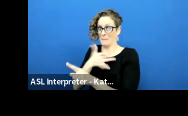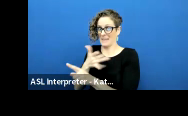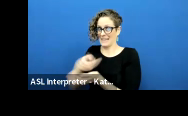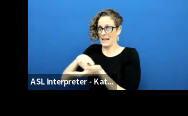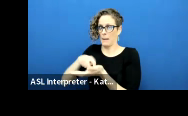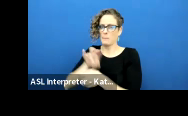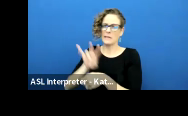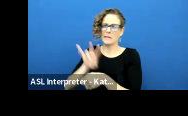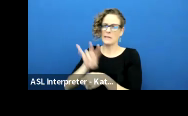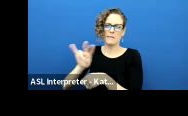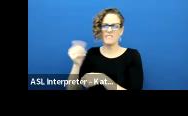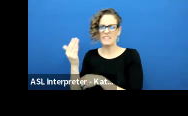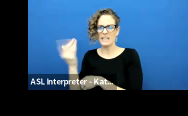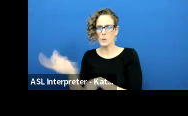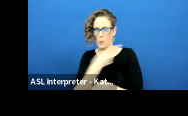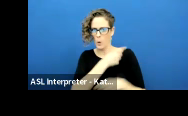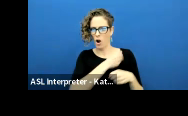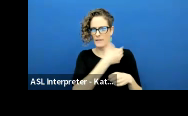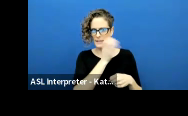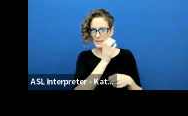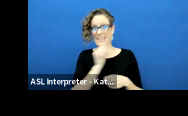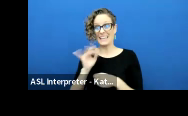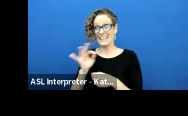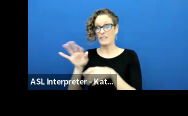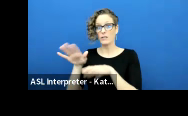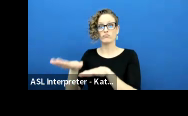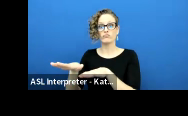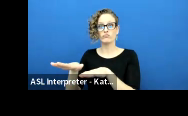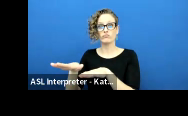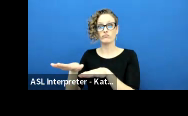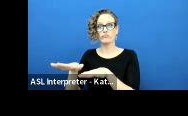and makes this coffee if that doesn't happen now there's no Motion in the hallway or in